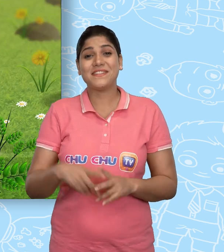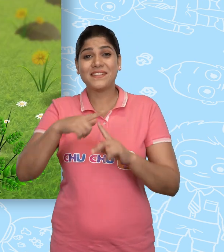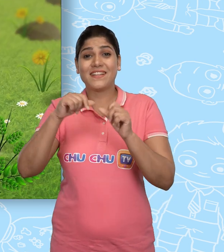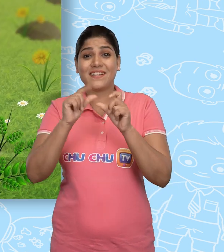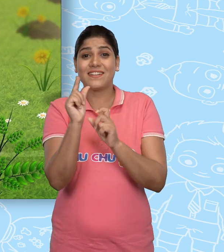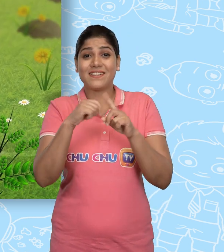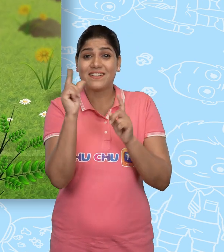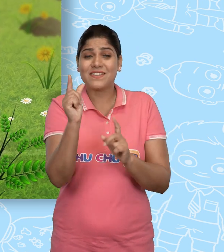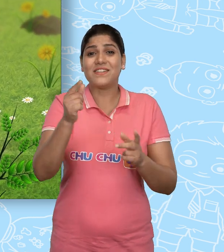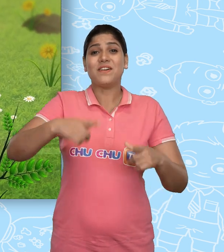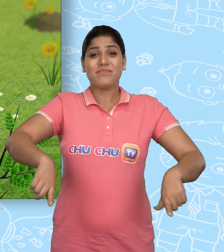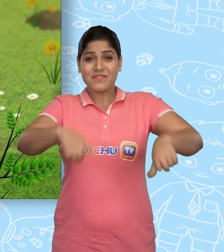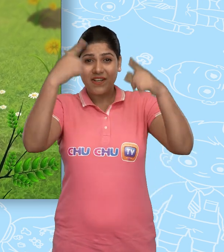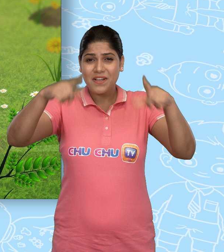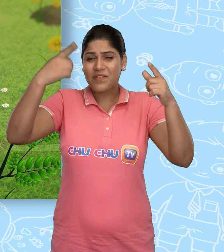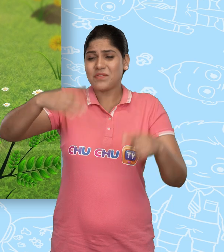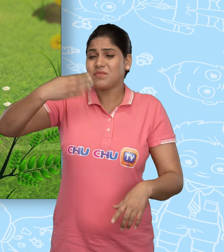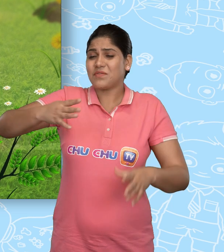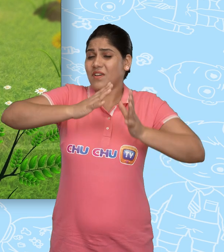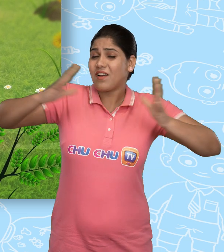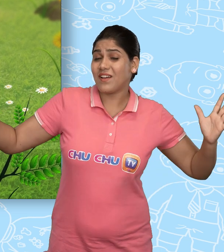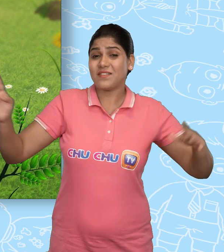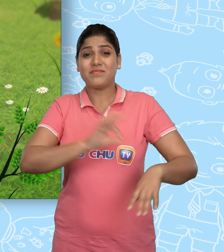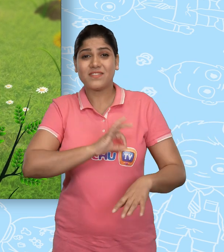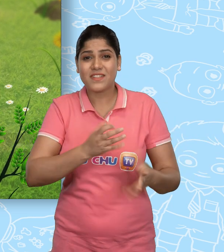Baby Taku admired the tree and its leaves.